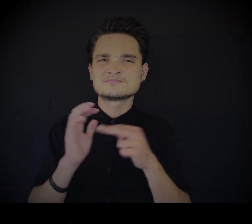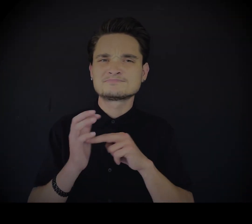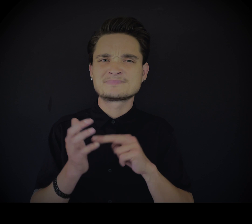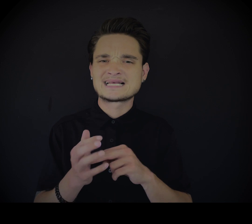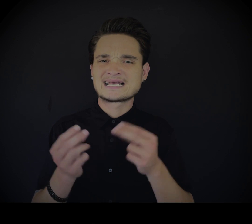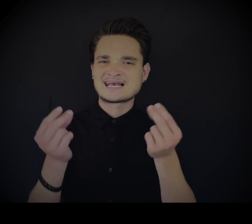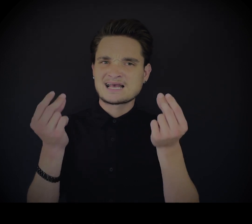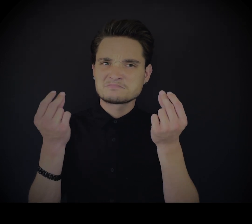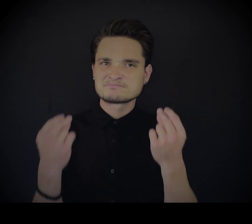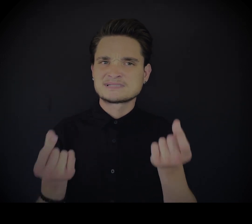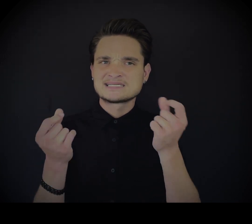Immediately means right away.